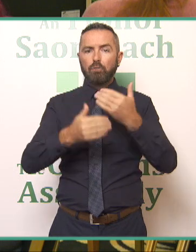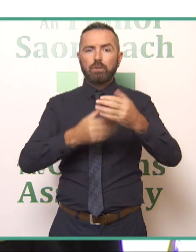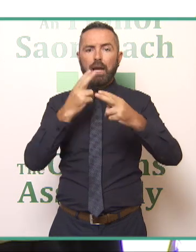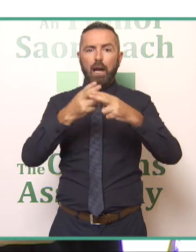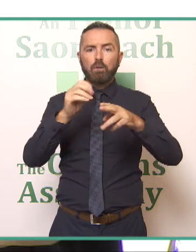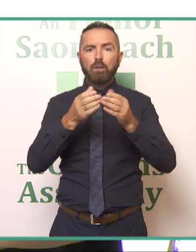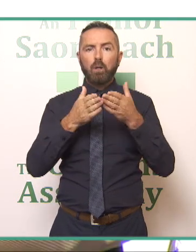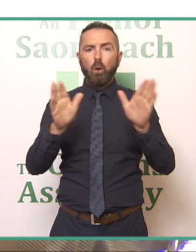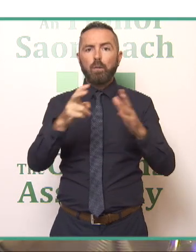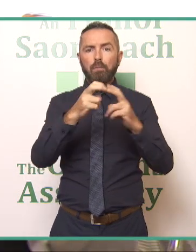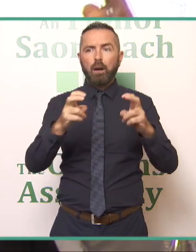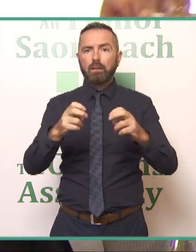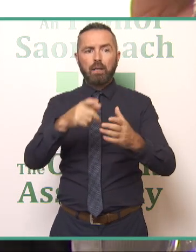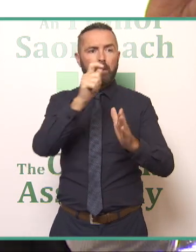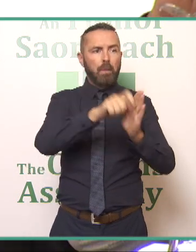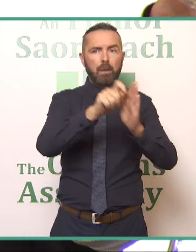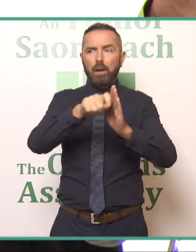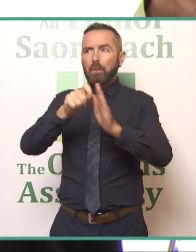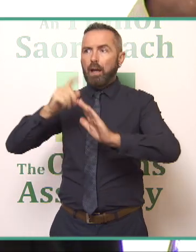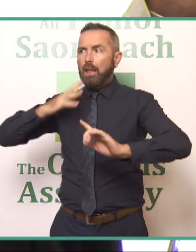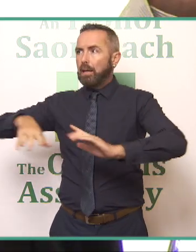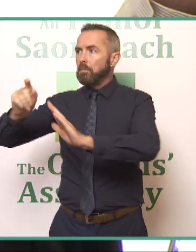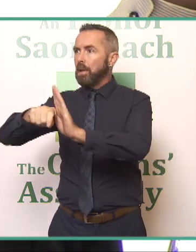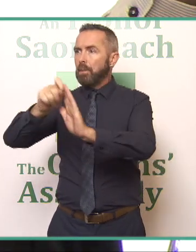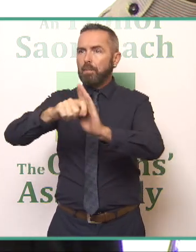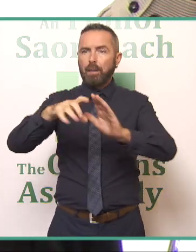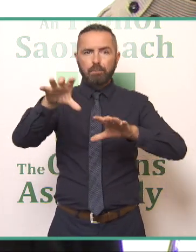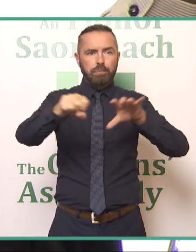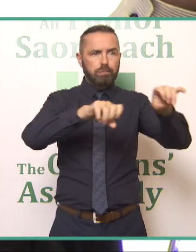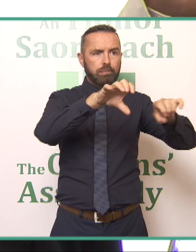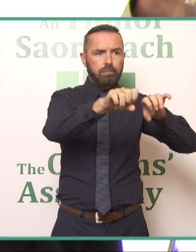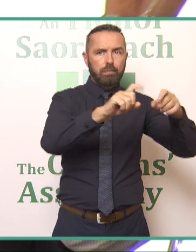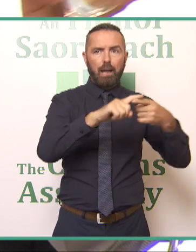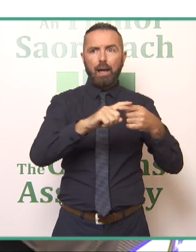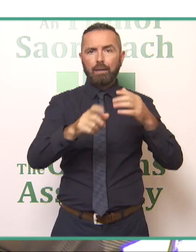land suitable for Native woodlands and establishes them with Native woodlands and manages the